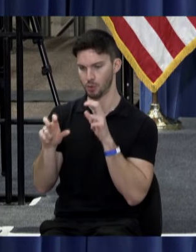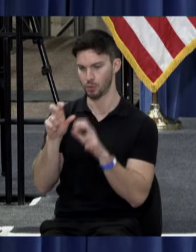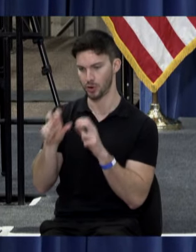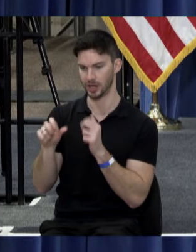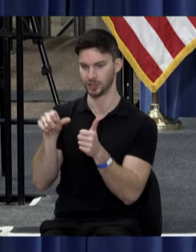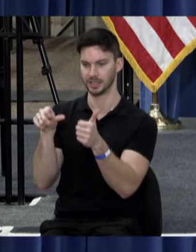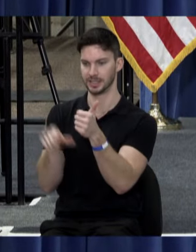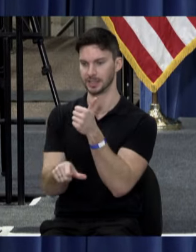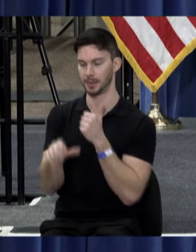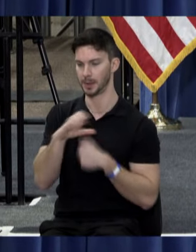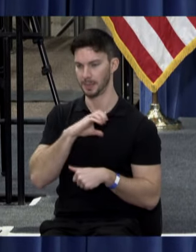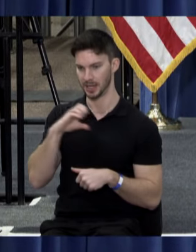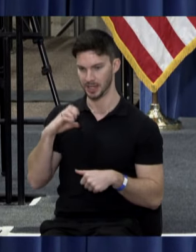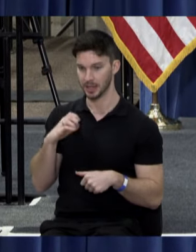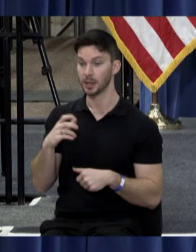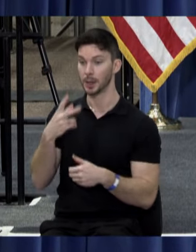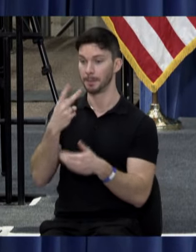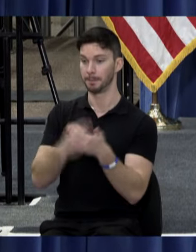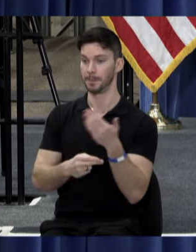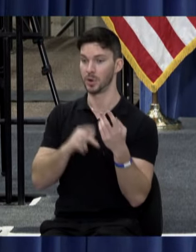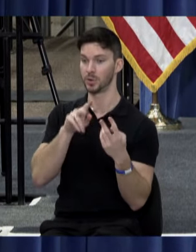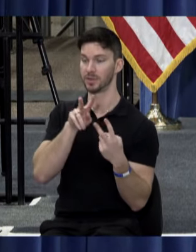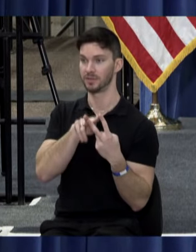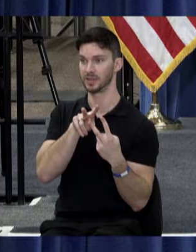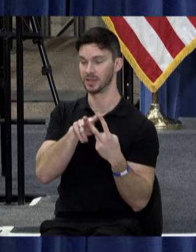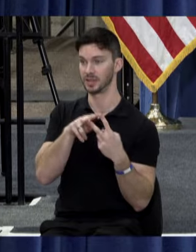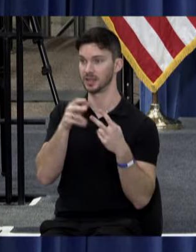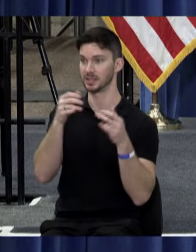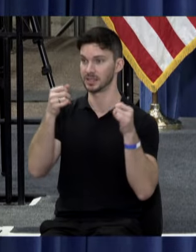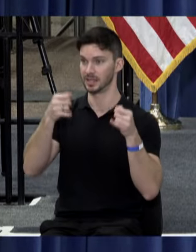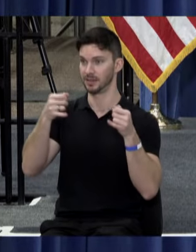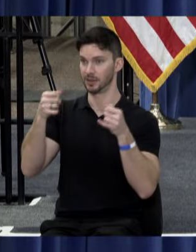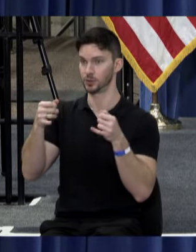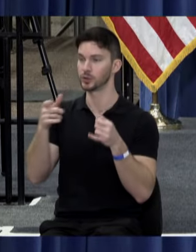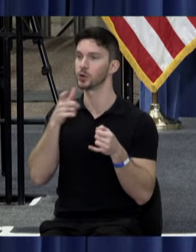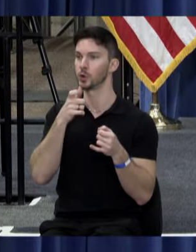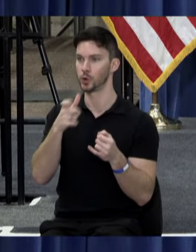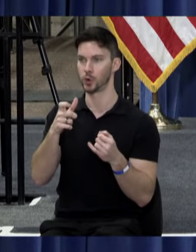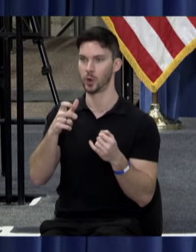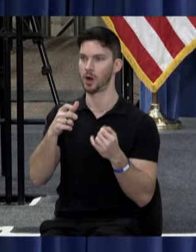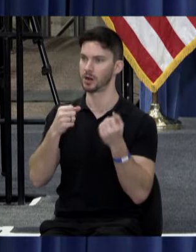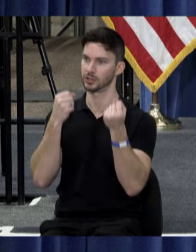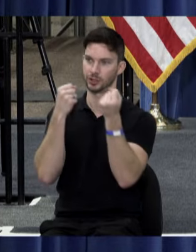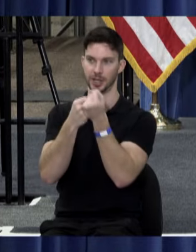Both of these individuals are people who are champions on caregivers.